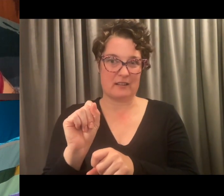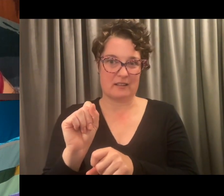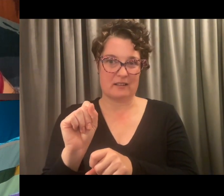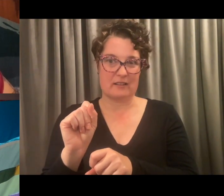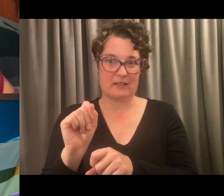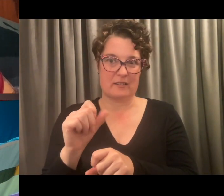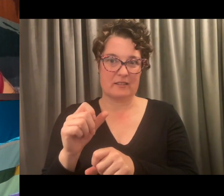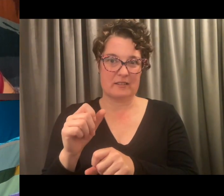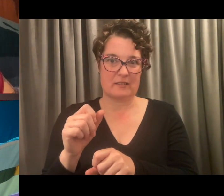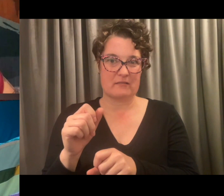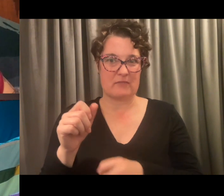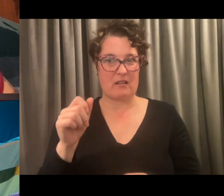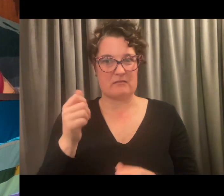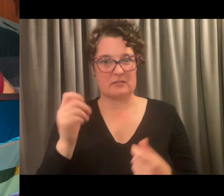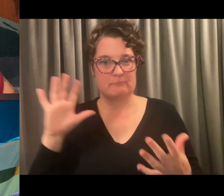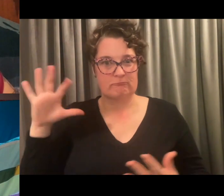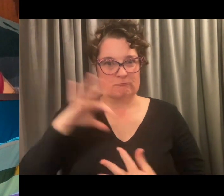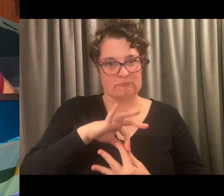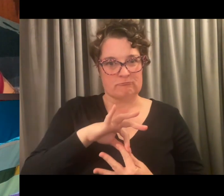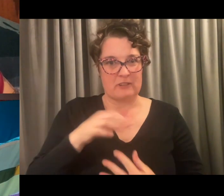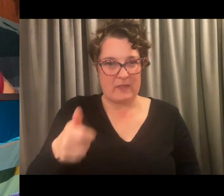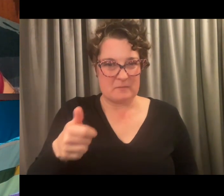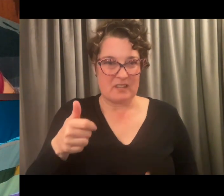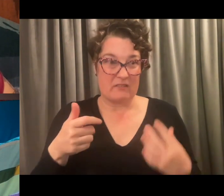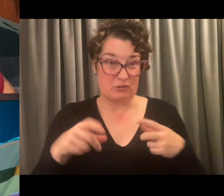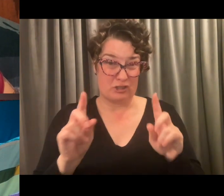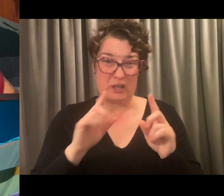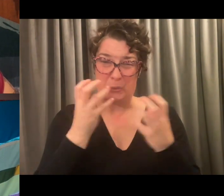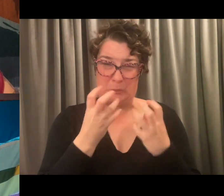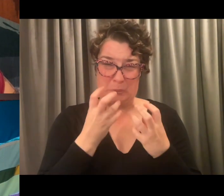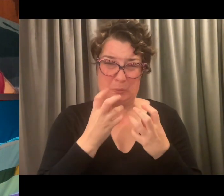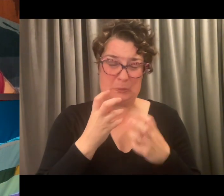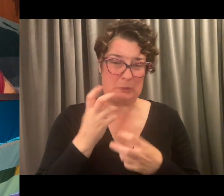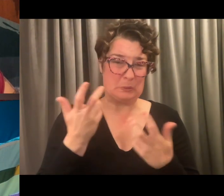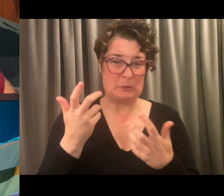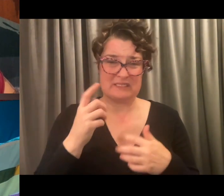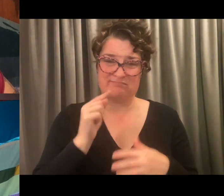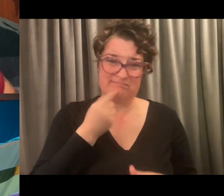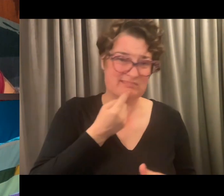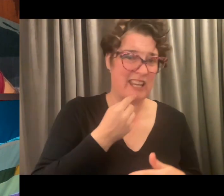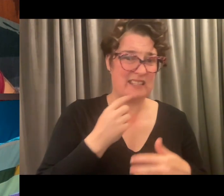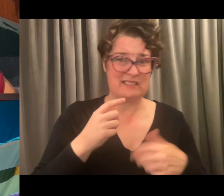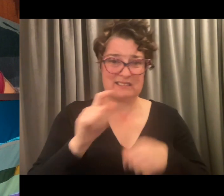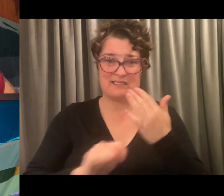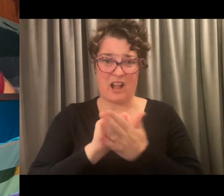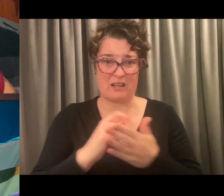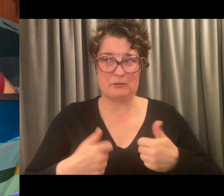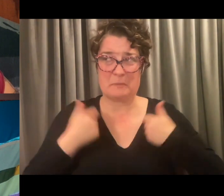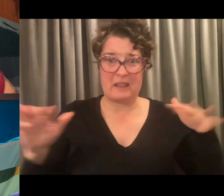time to be alive and being such outspoken, fierce loving people.